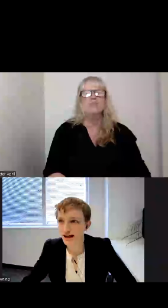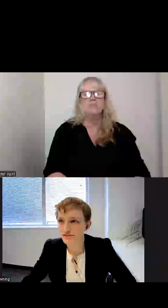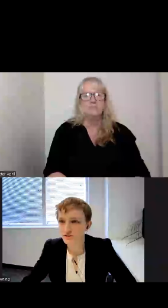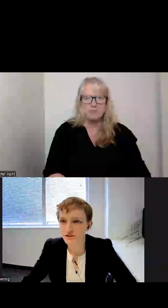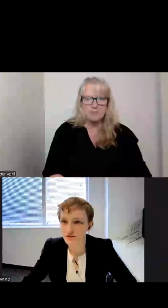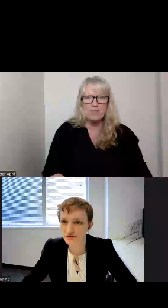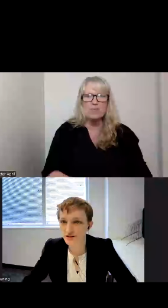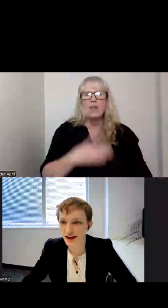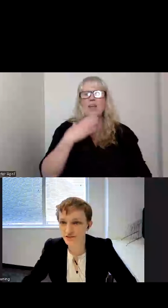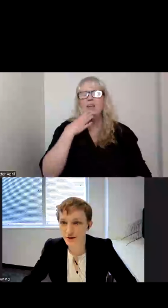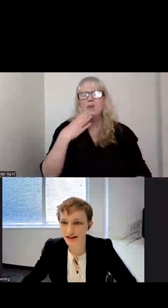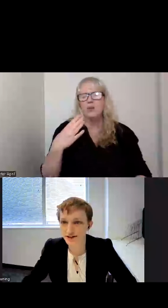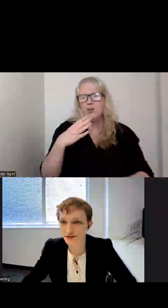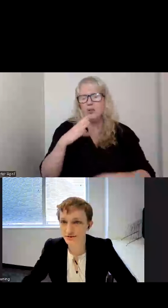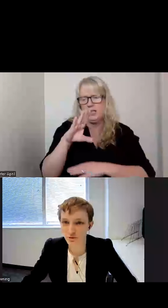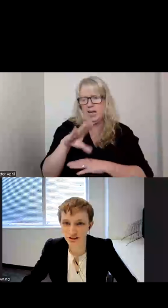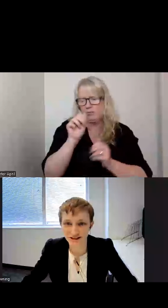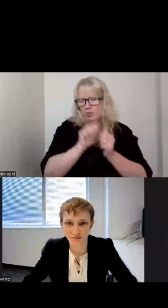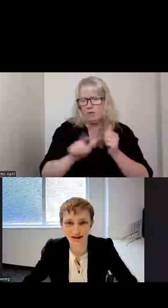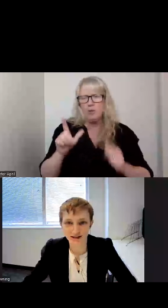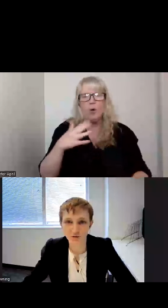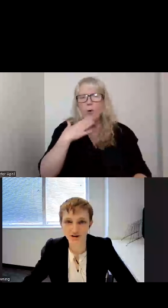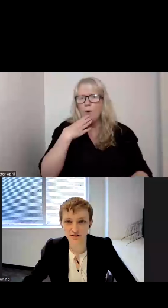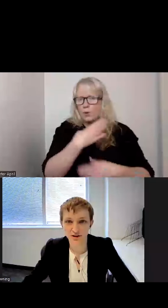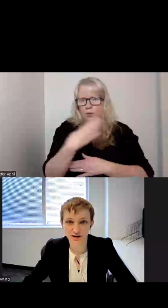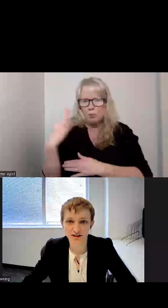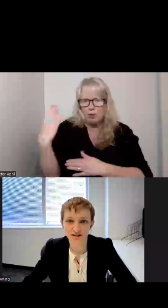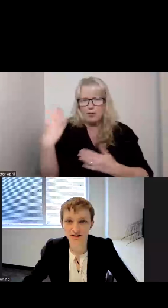GOOD AFTERNOON OR GOOD MORNING DEPENDING WHERE YOU ARE